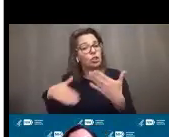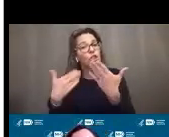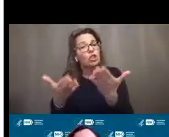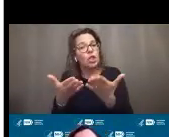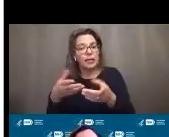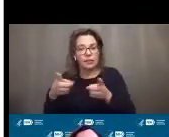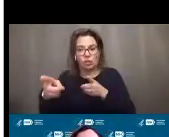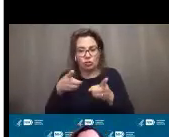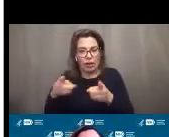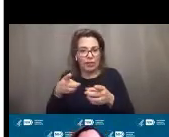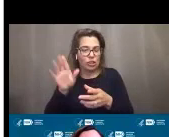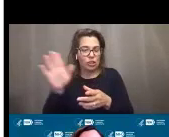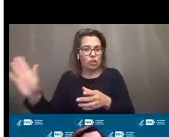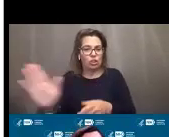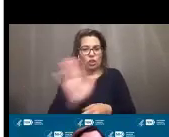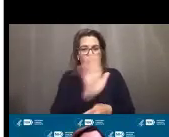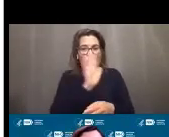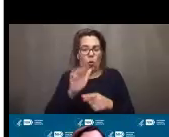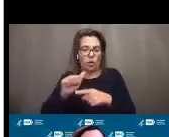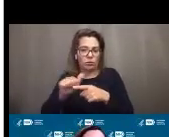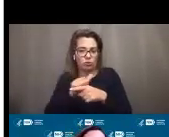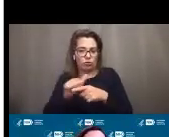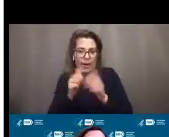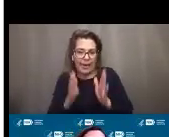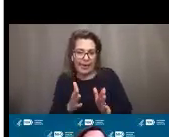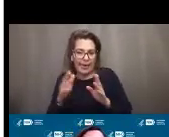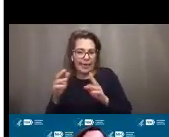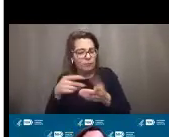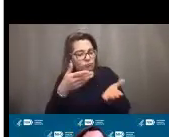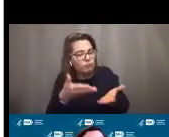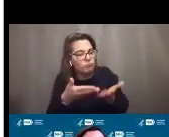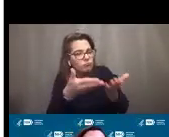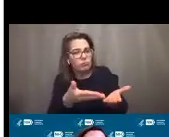I want to pause here before I go to the next slide